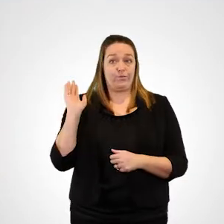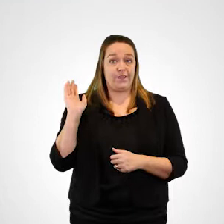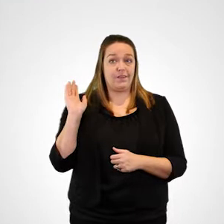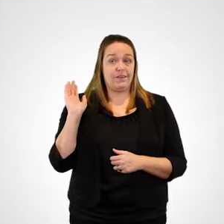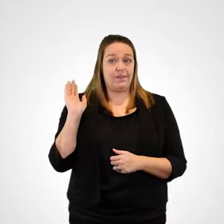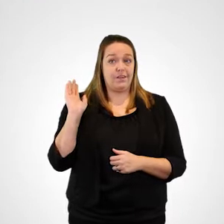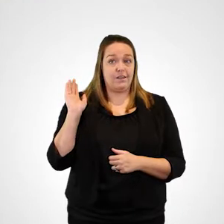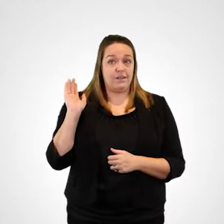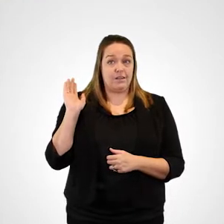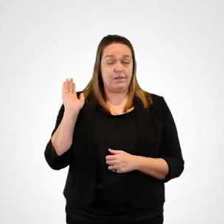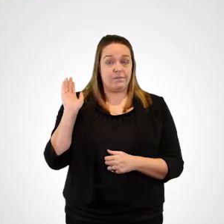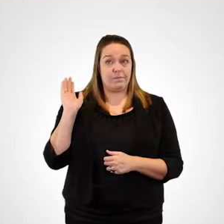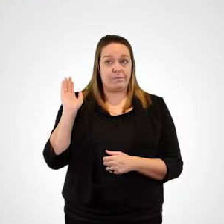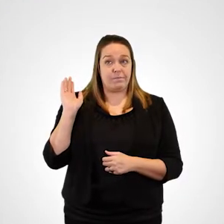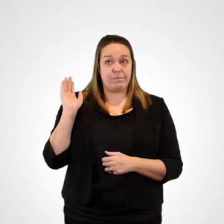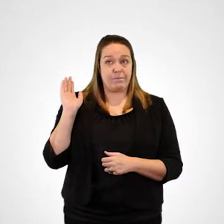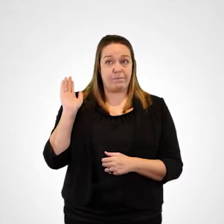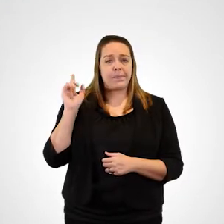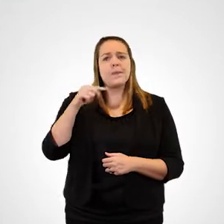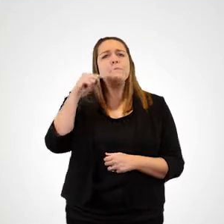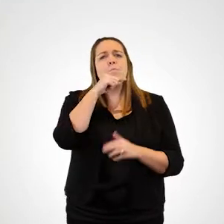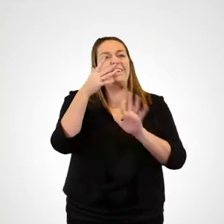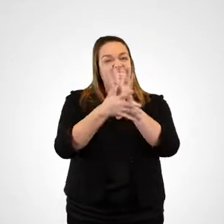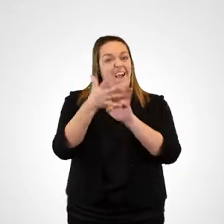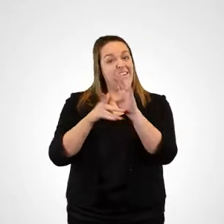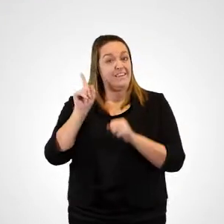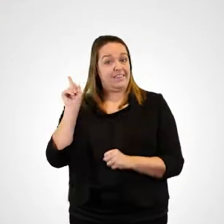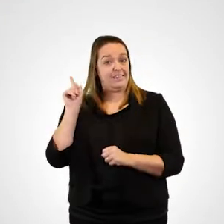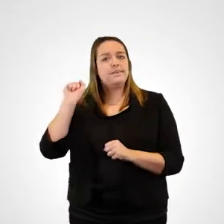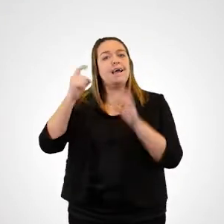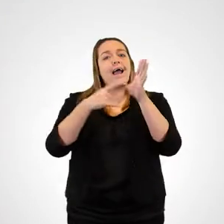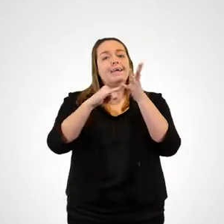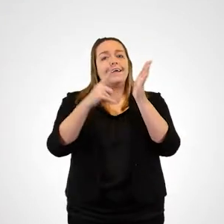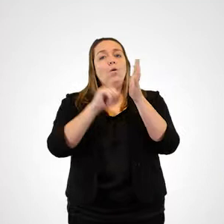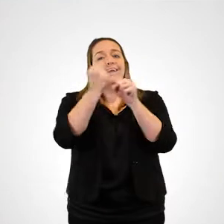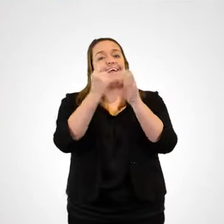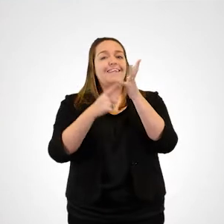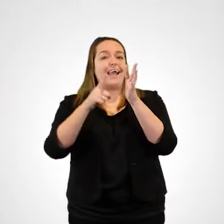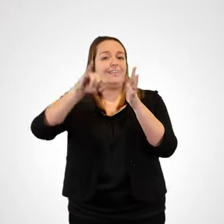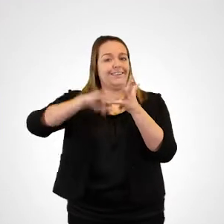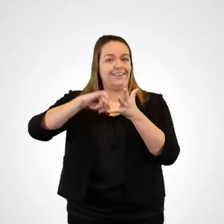This is the sign he used, and this is the sign in ASL for "guess".